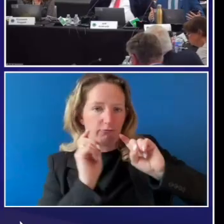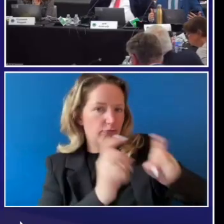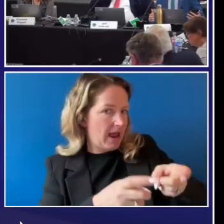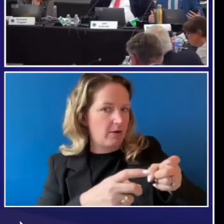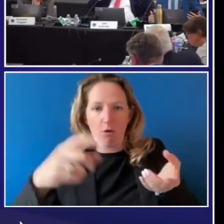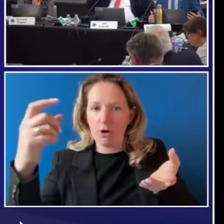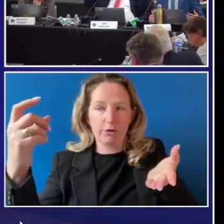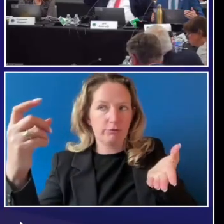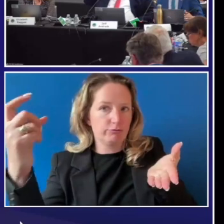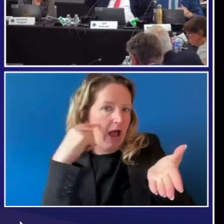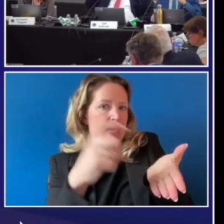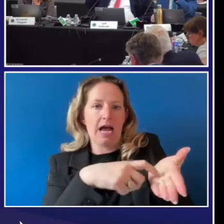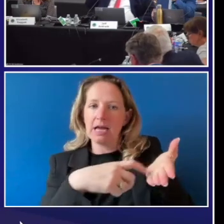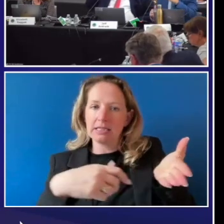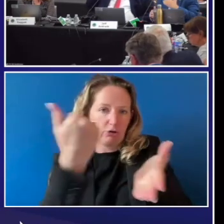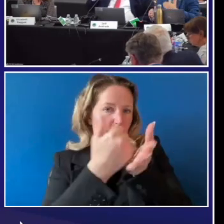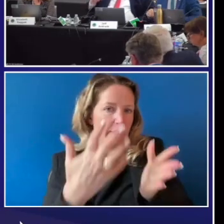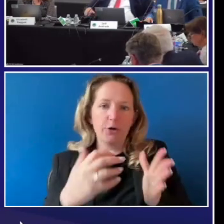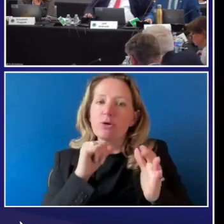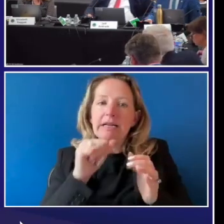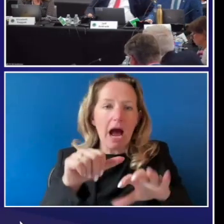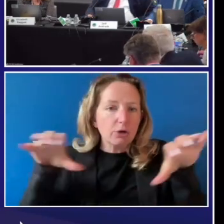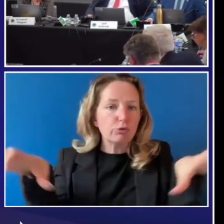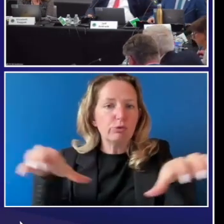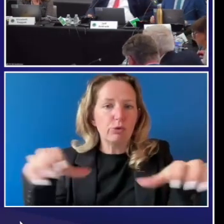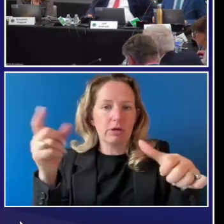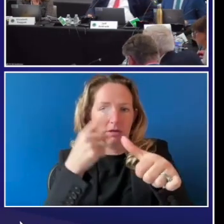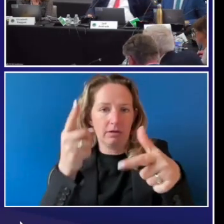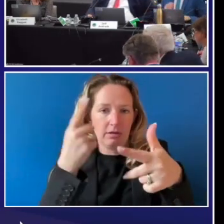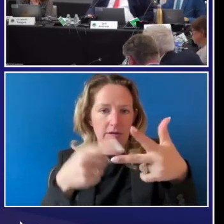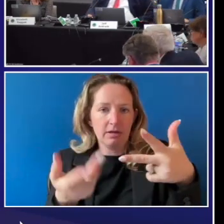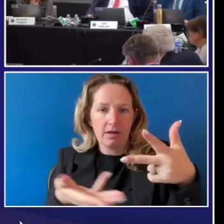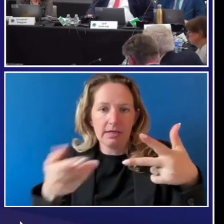a creditor who had not done the 3 things that you outlined. Brief follow up, Michael, before I move on. Very brief.